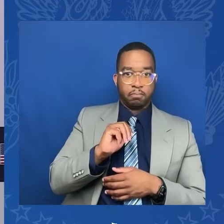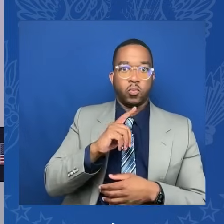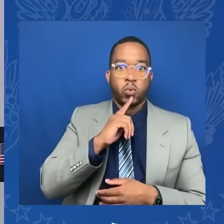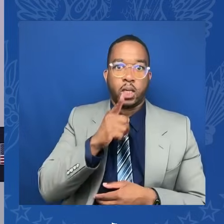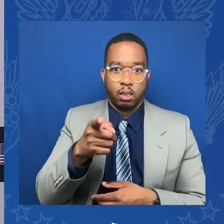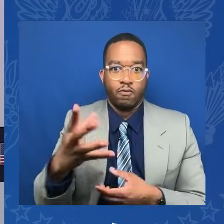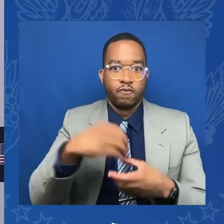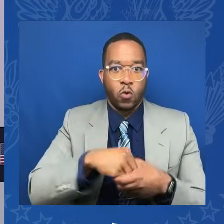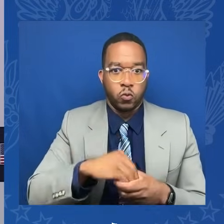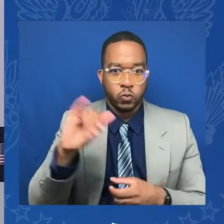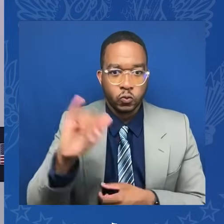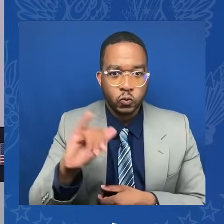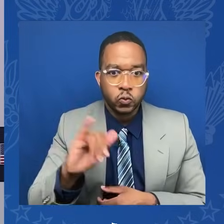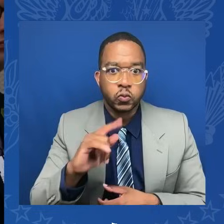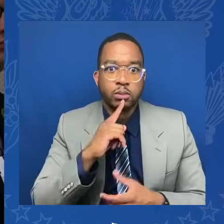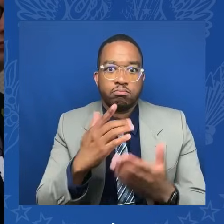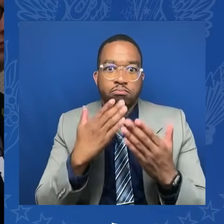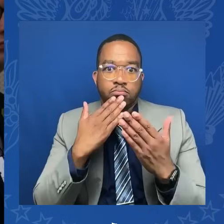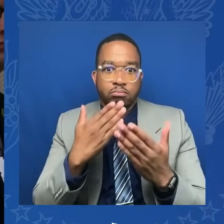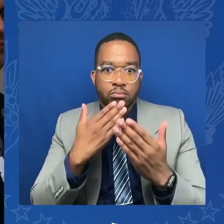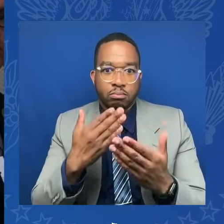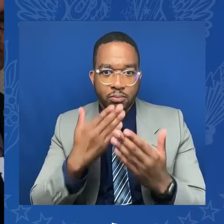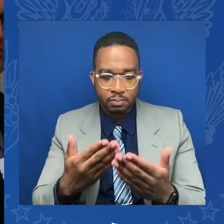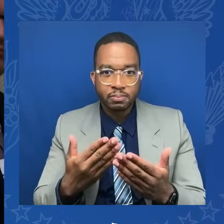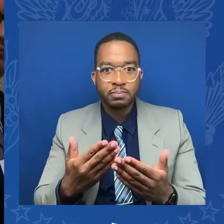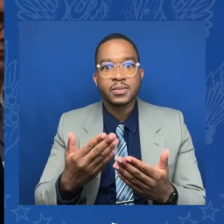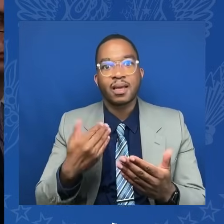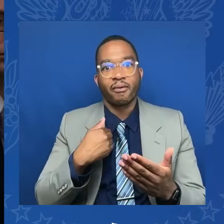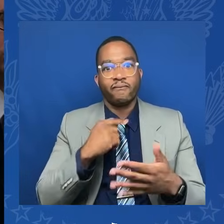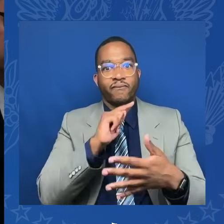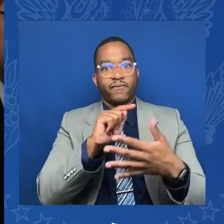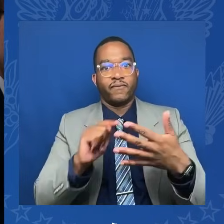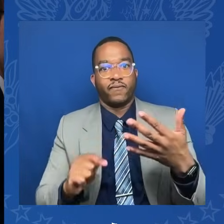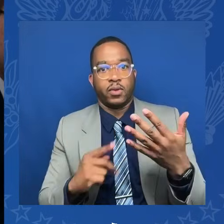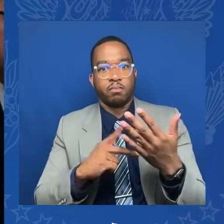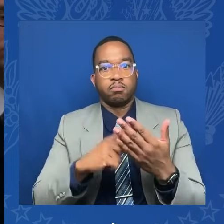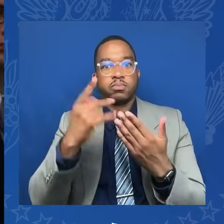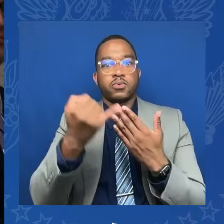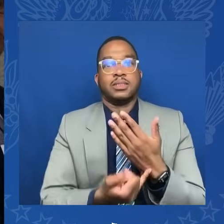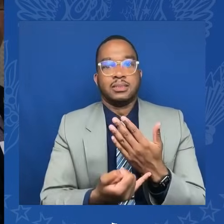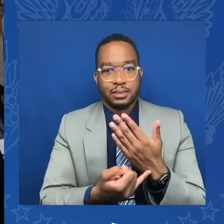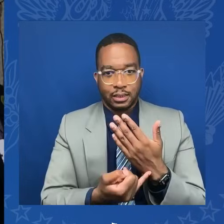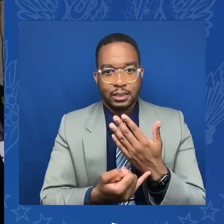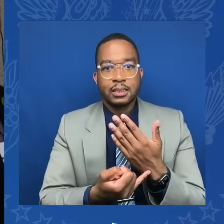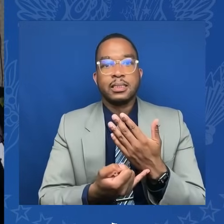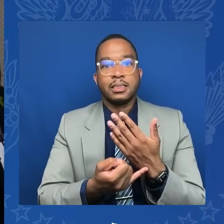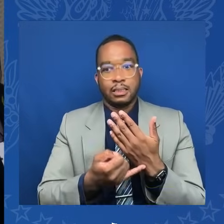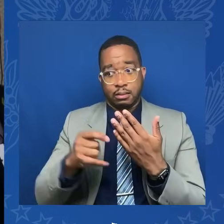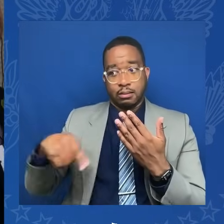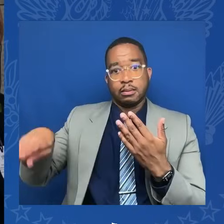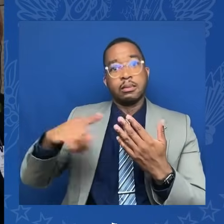where several cities in your country received as many as 180 creators and intellectuals